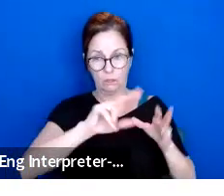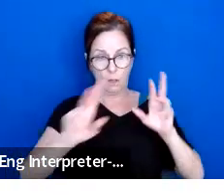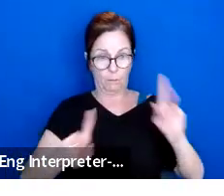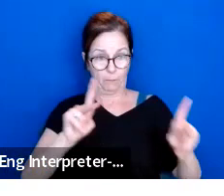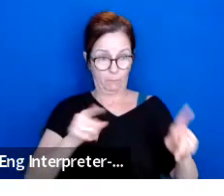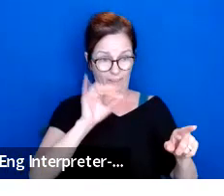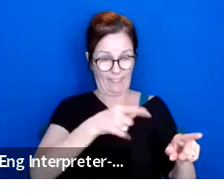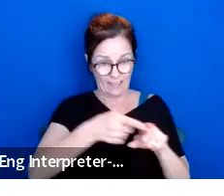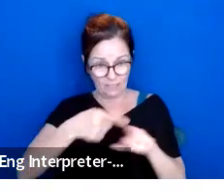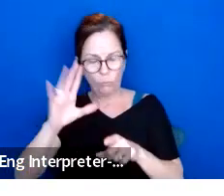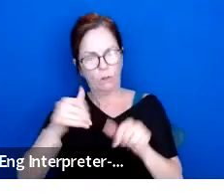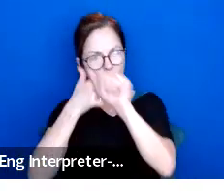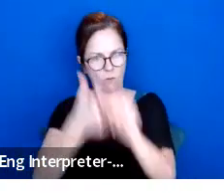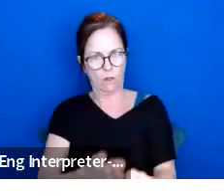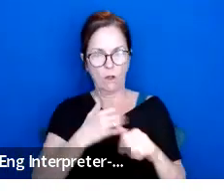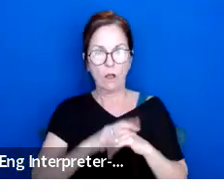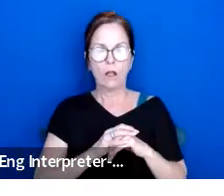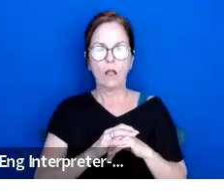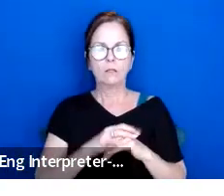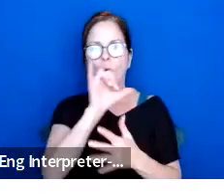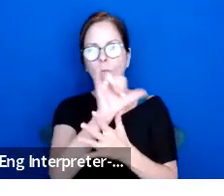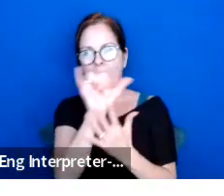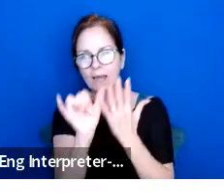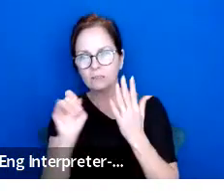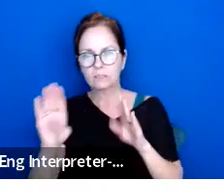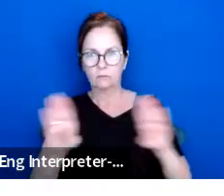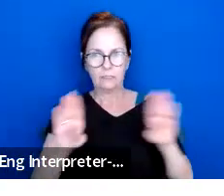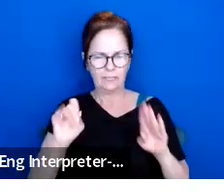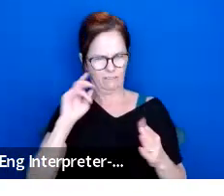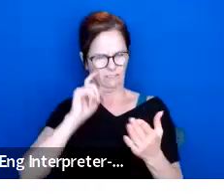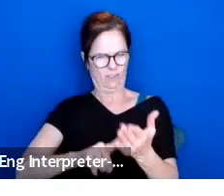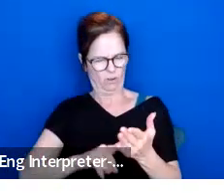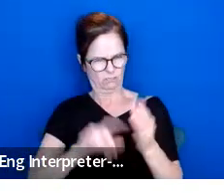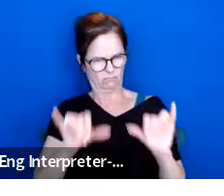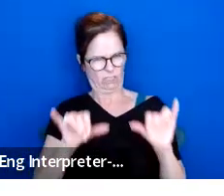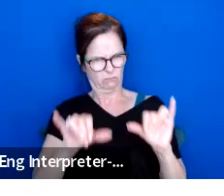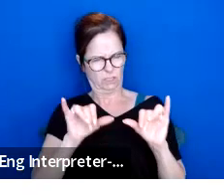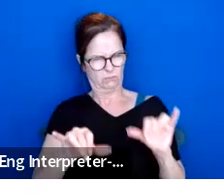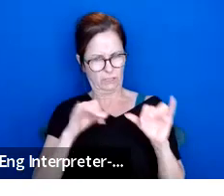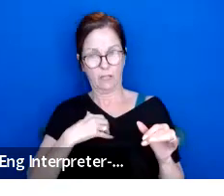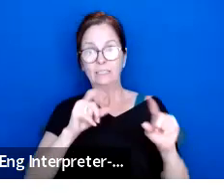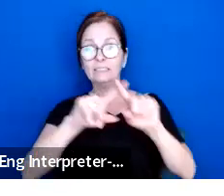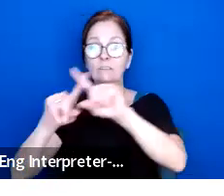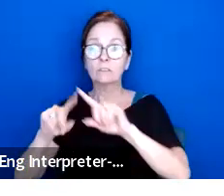Patterns of behavior. So if we see repeated observations, multiple observers are seeing the same issue.